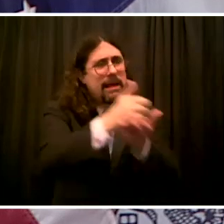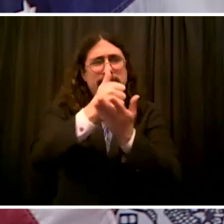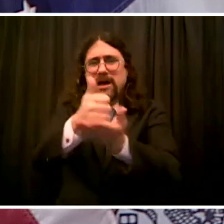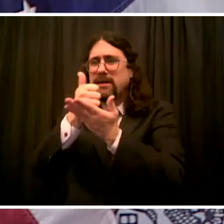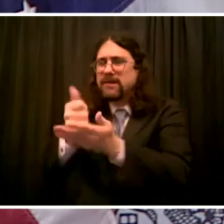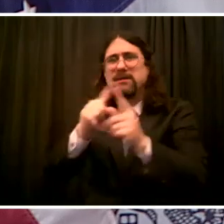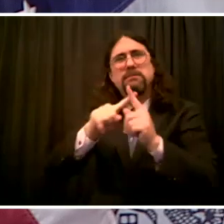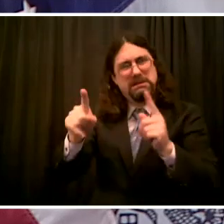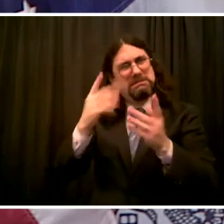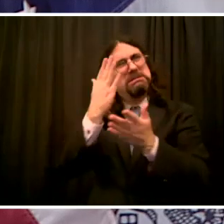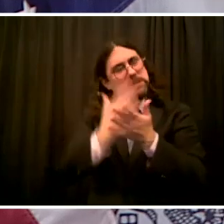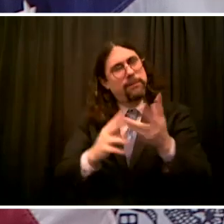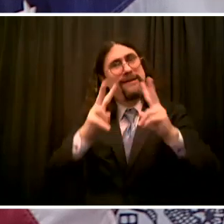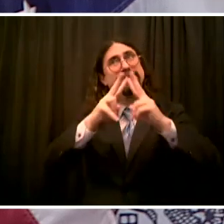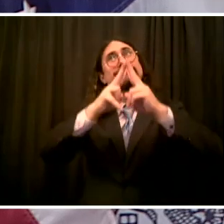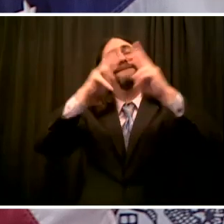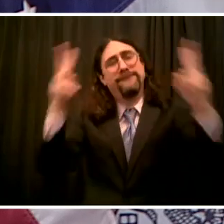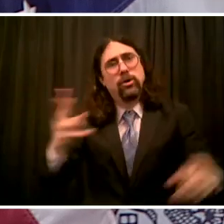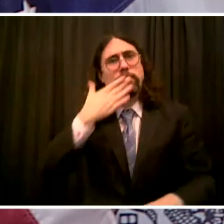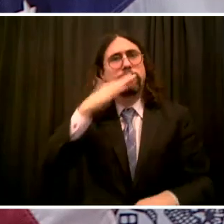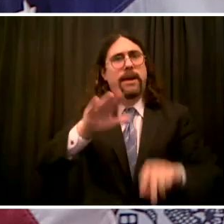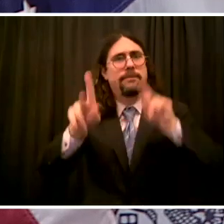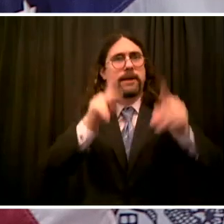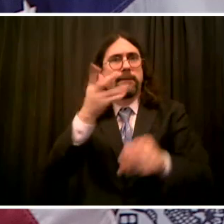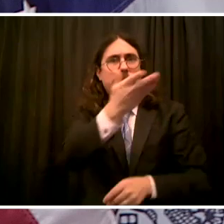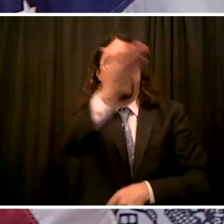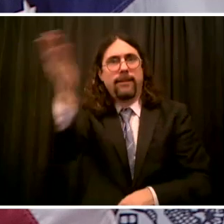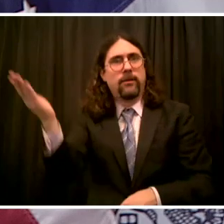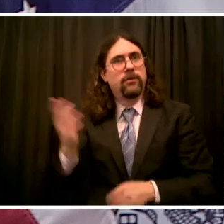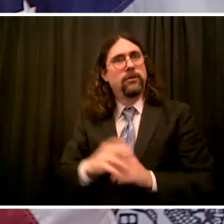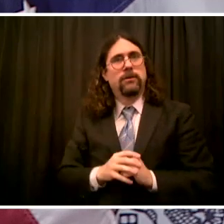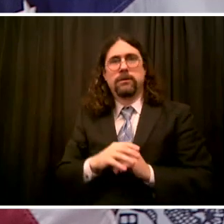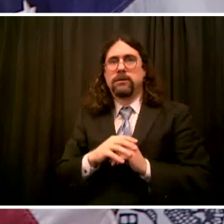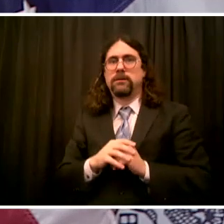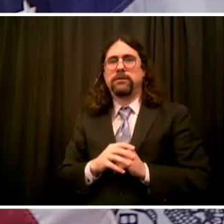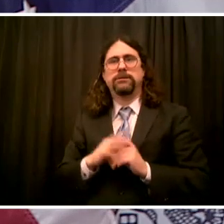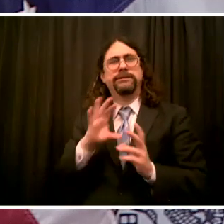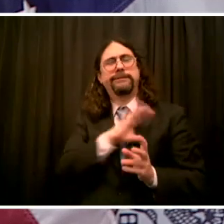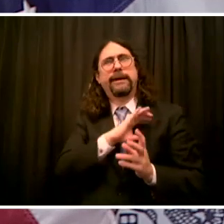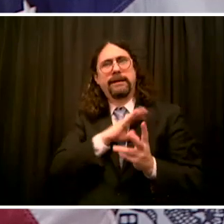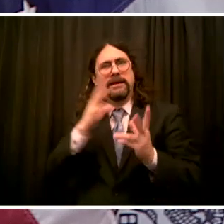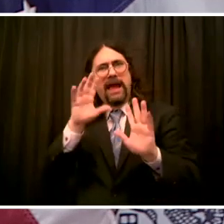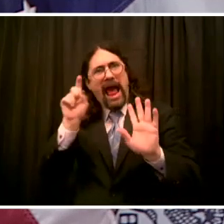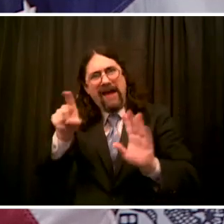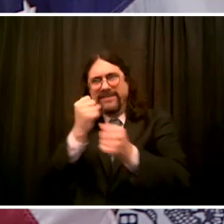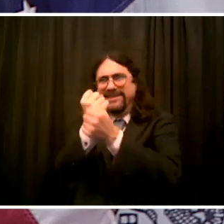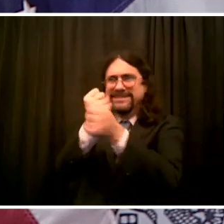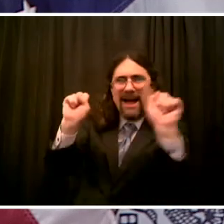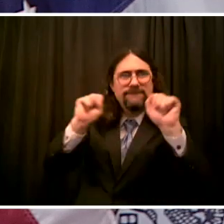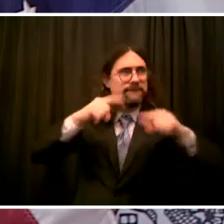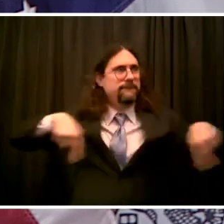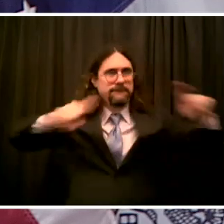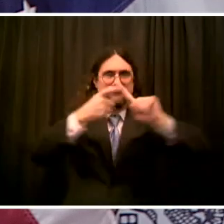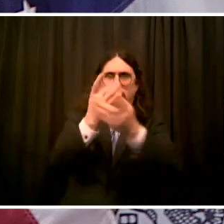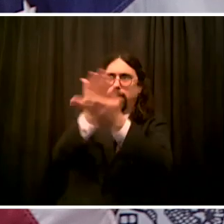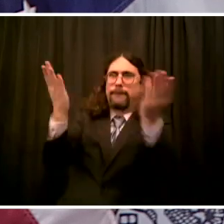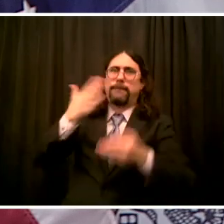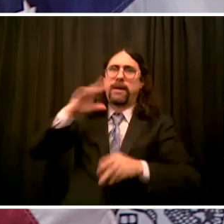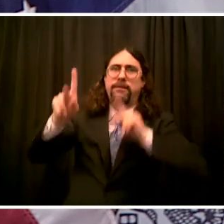DOING. SO, I WOULD, AGAIN, URGE CAUTION. ACCOUNTABILITY IS WHAT WE MUST HAVE